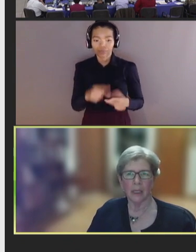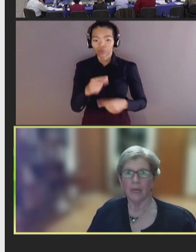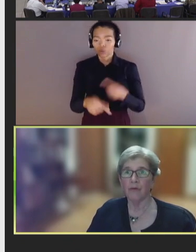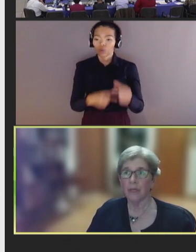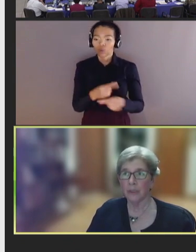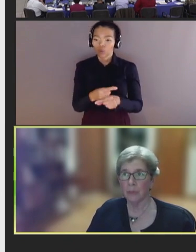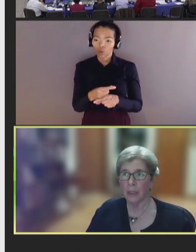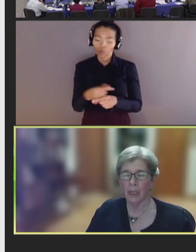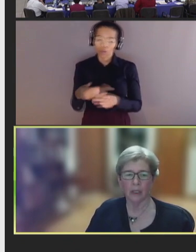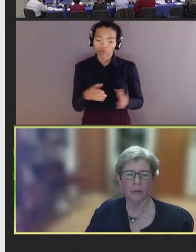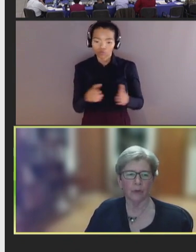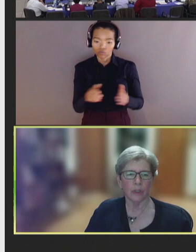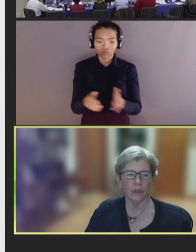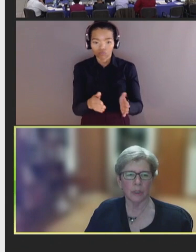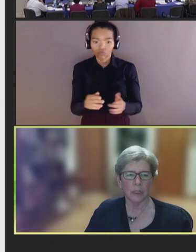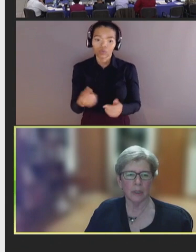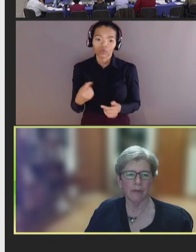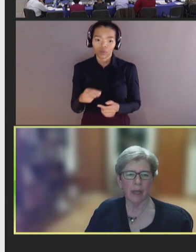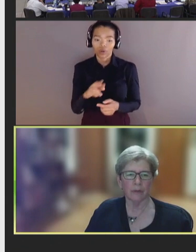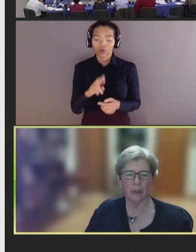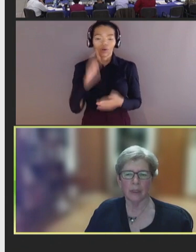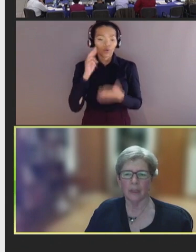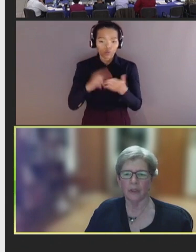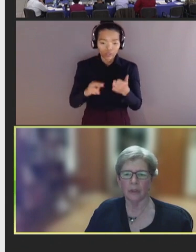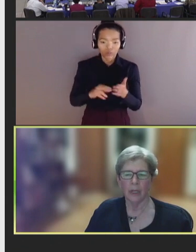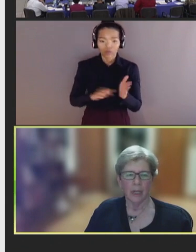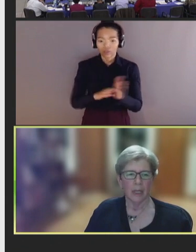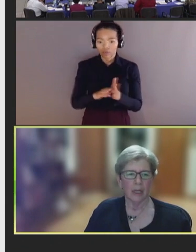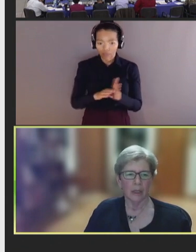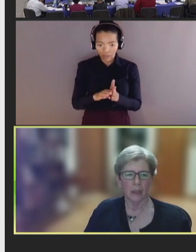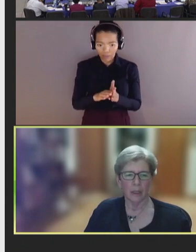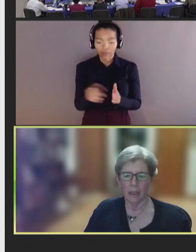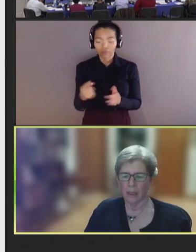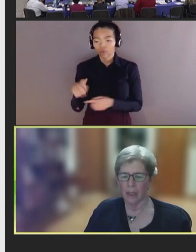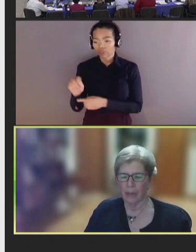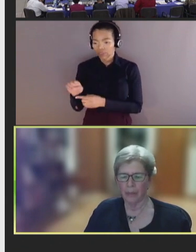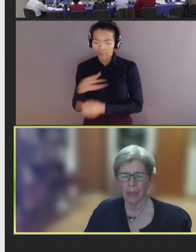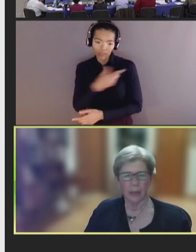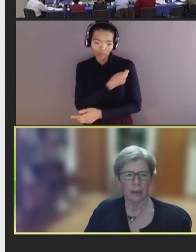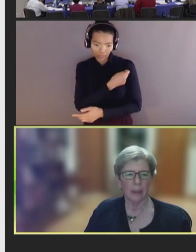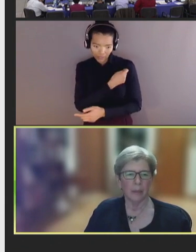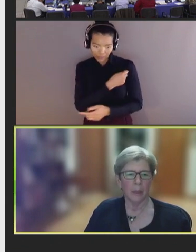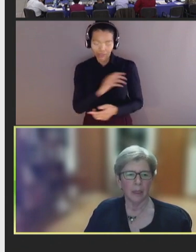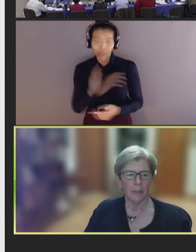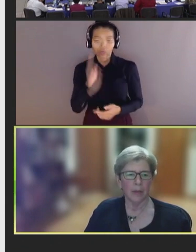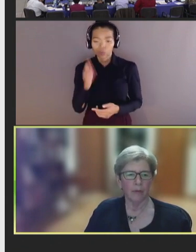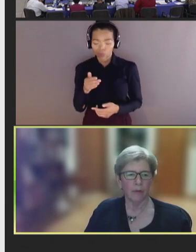an Investment Case for New TB Vaccine -- and you'll hear about that in a bit from